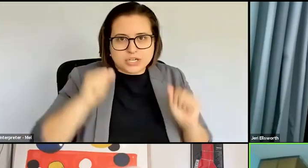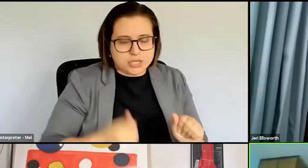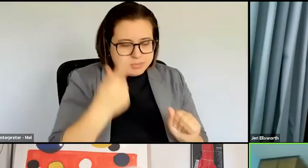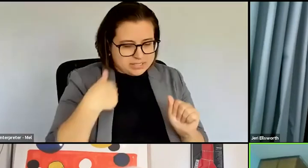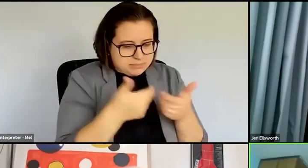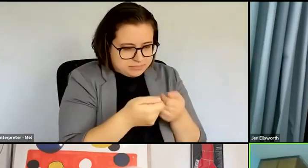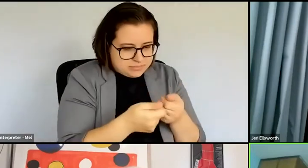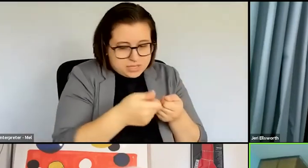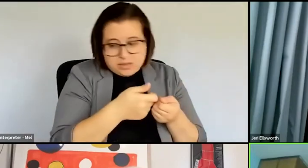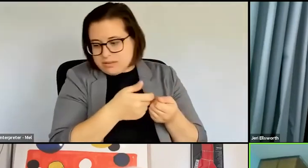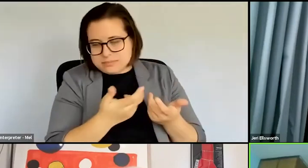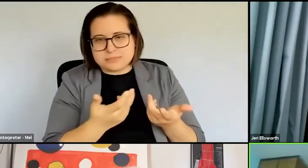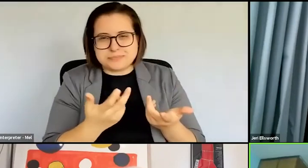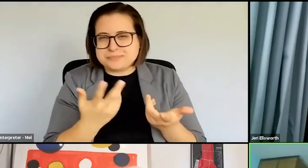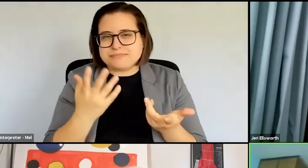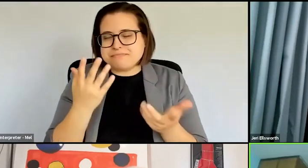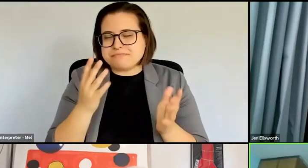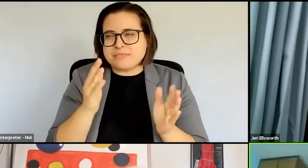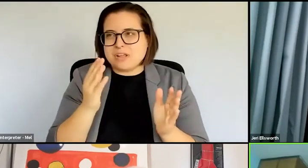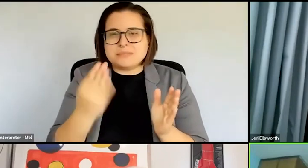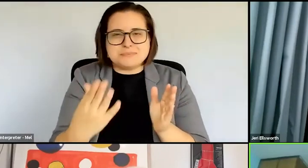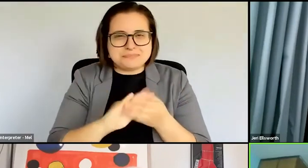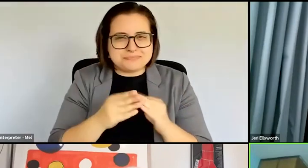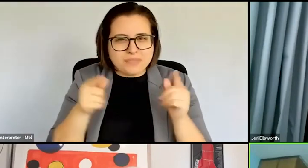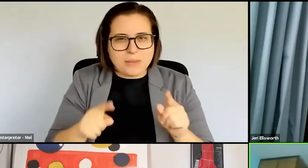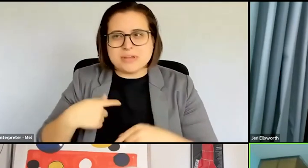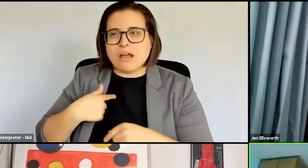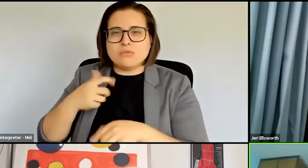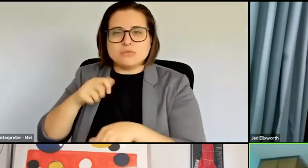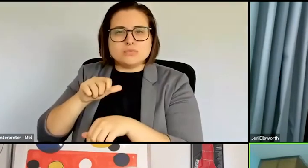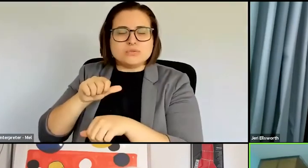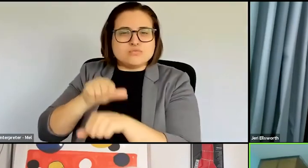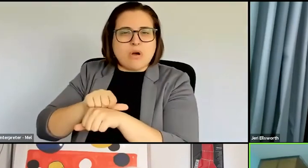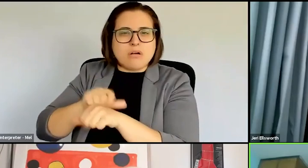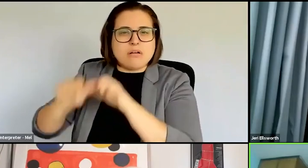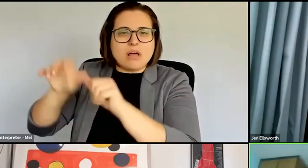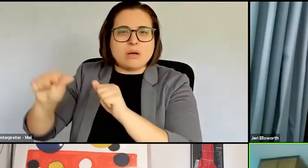was actually on a rock climbing situation, and I was lead climbing that means that the rope is not